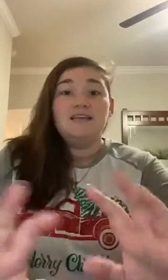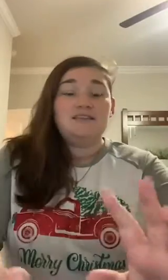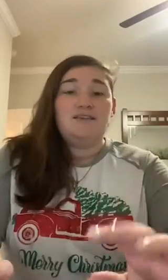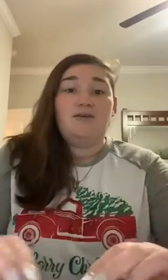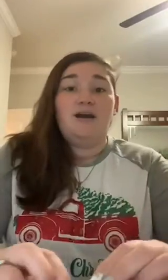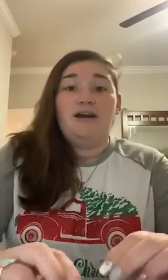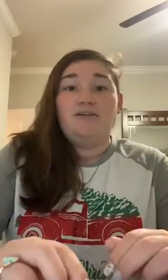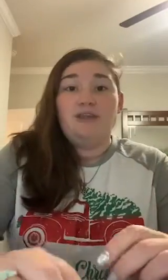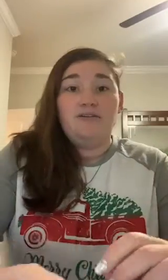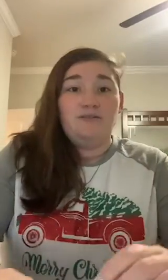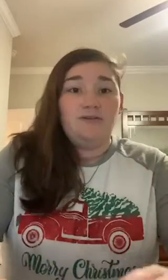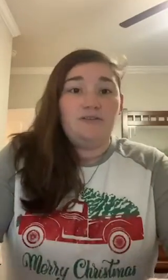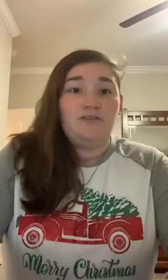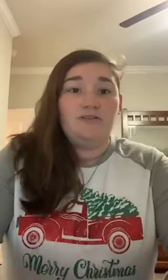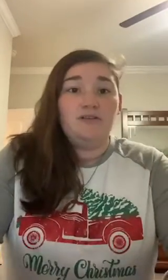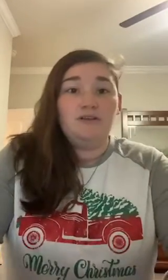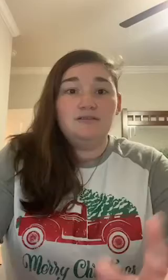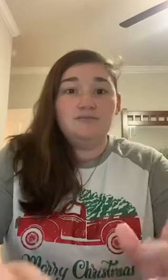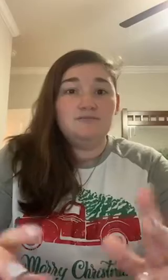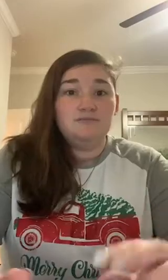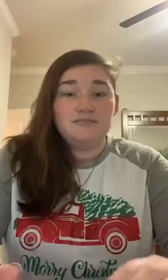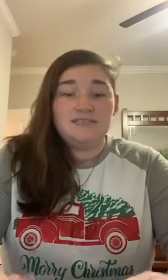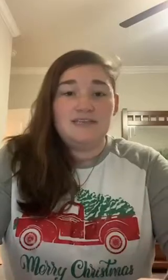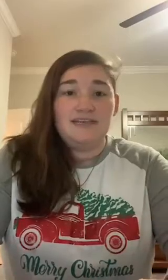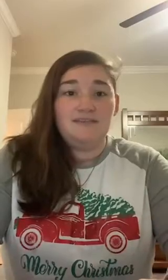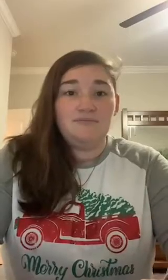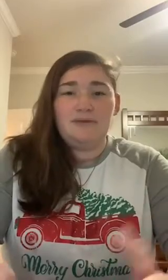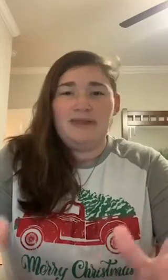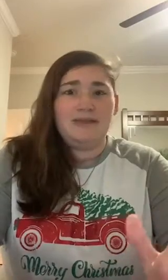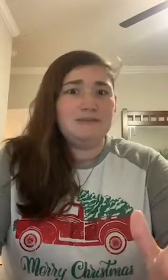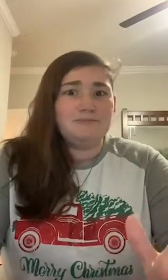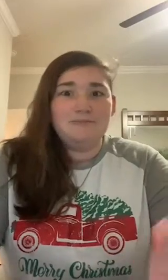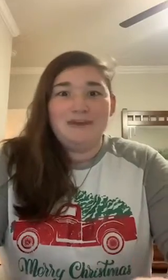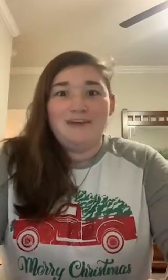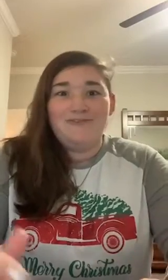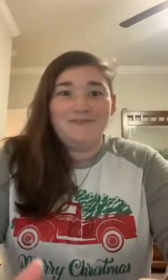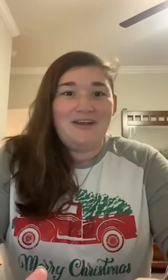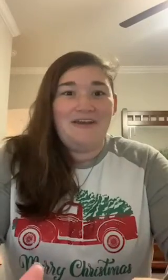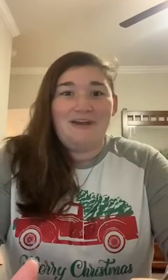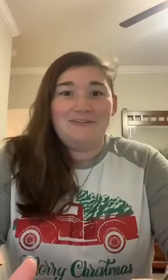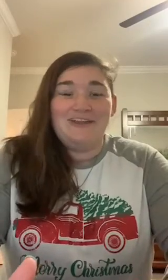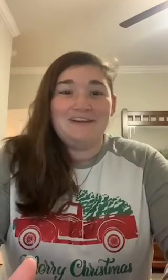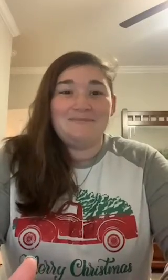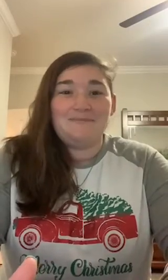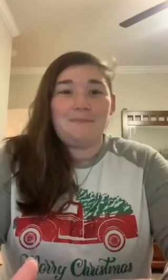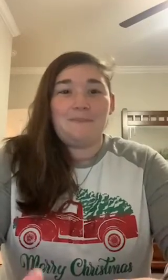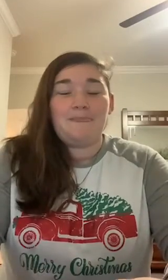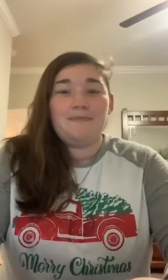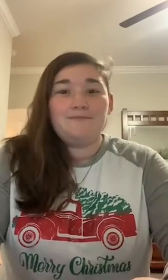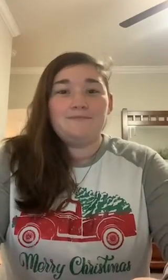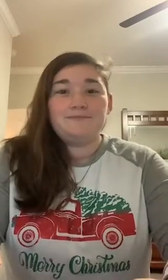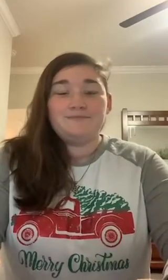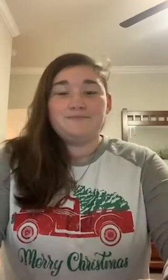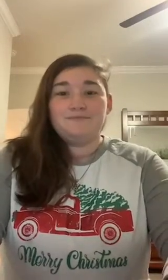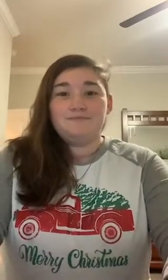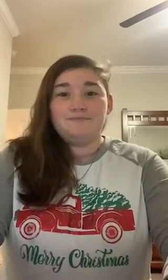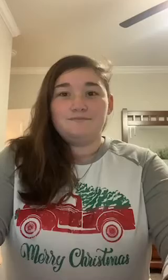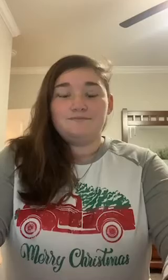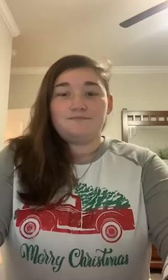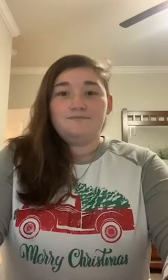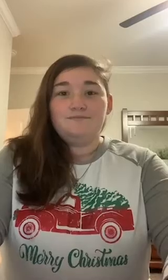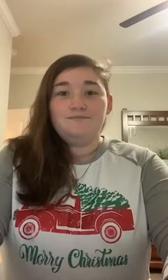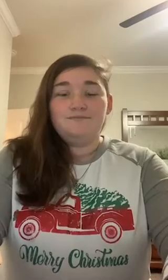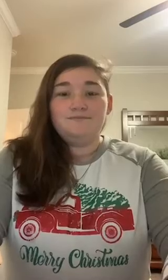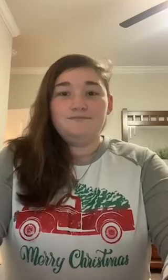so i'll give you a little sneak peek of how that would look